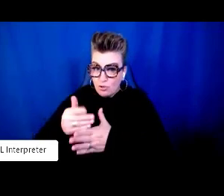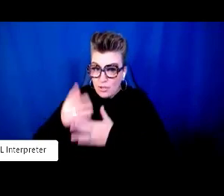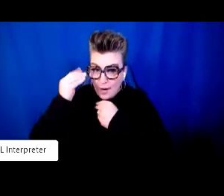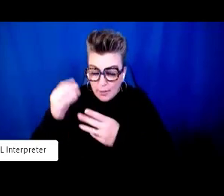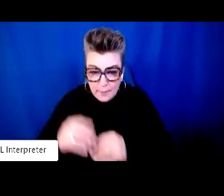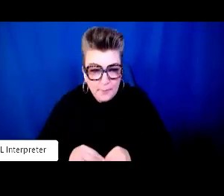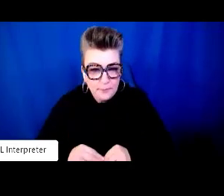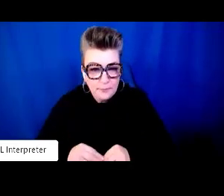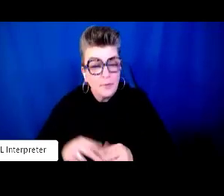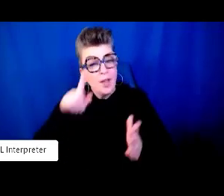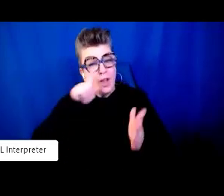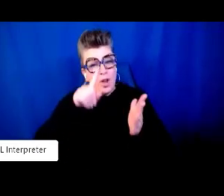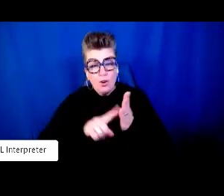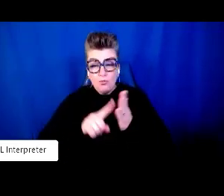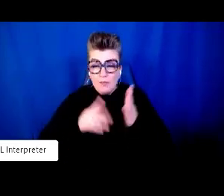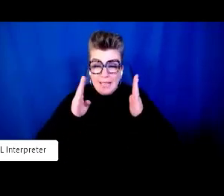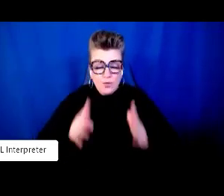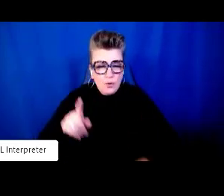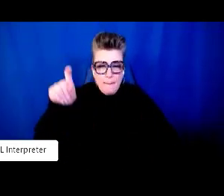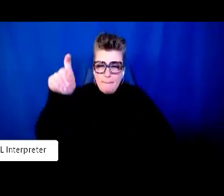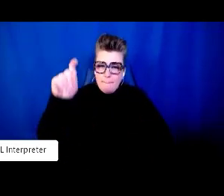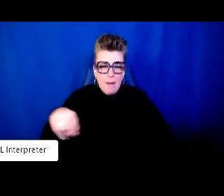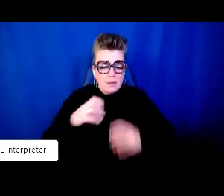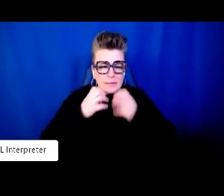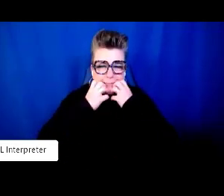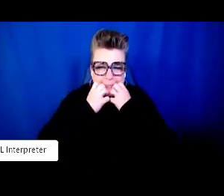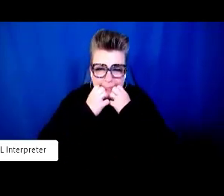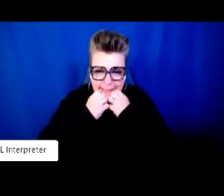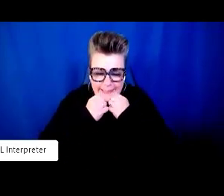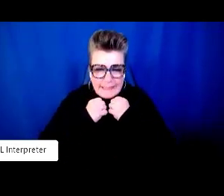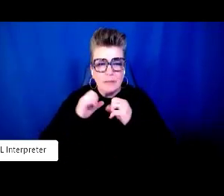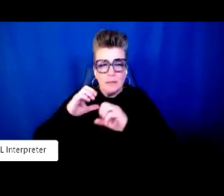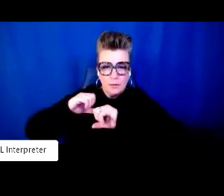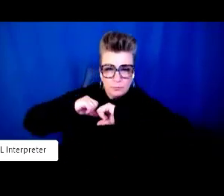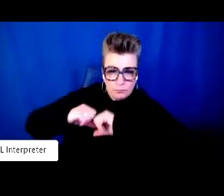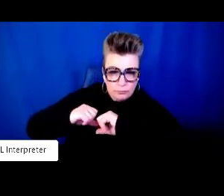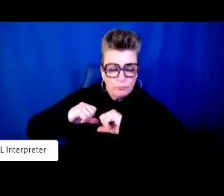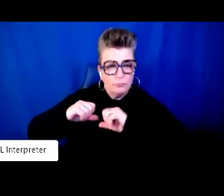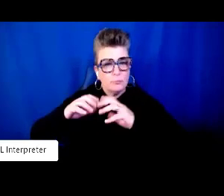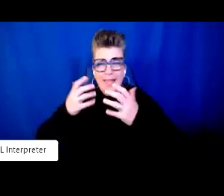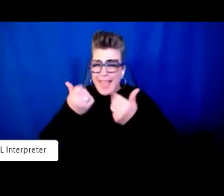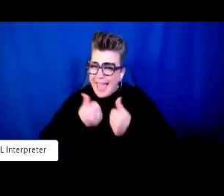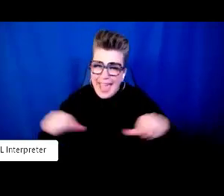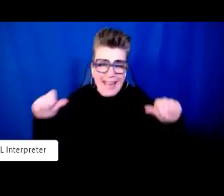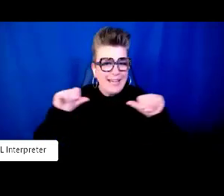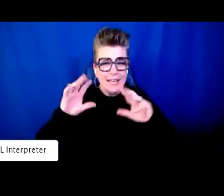against risks to tribes and their members by planning for appropriate protections such as consideration